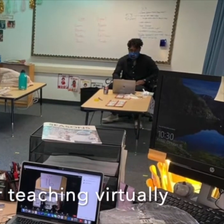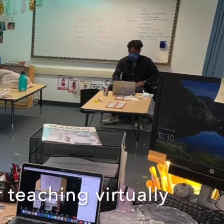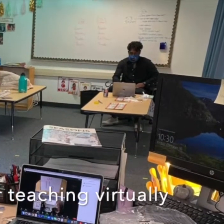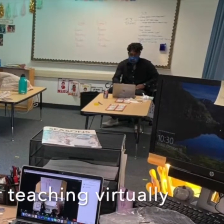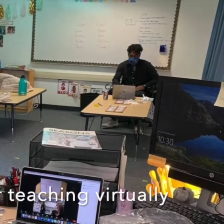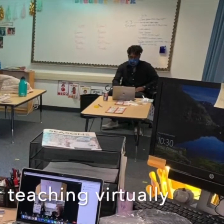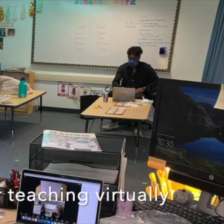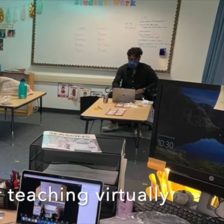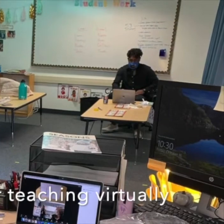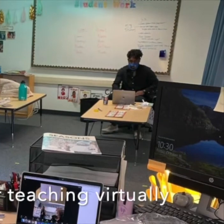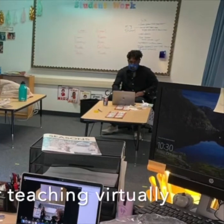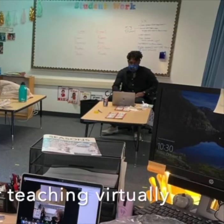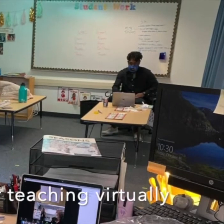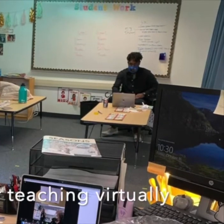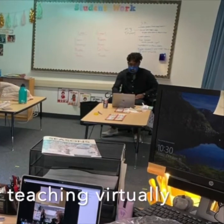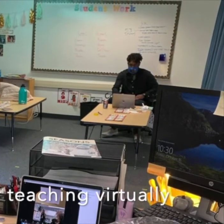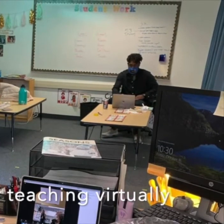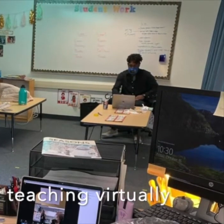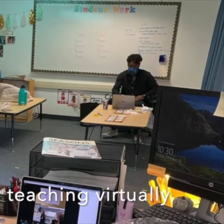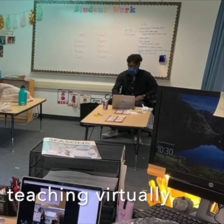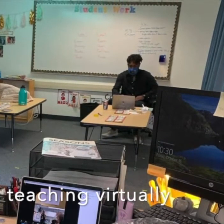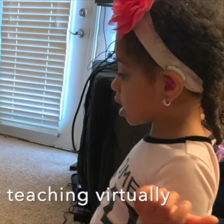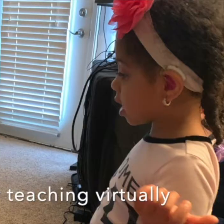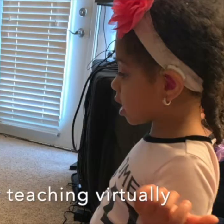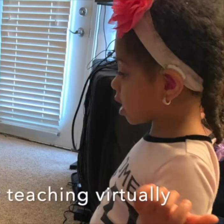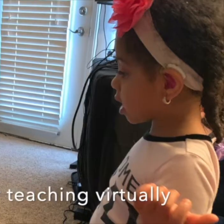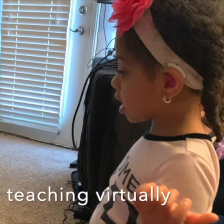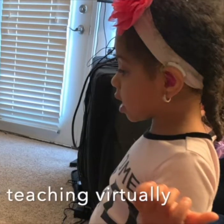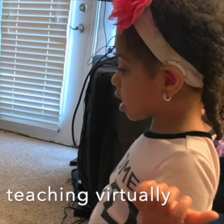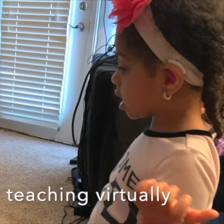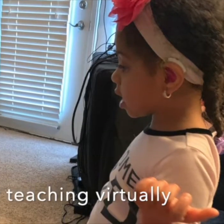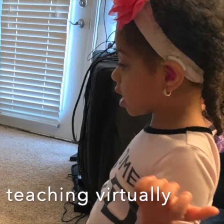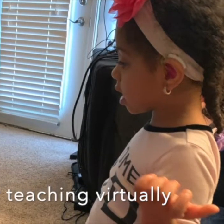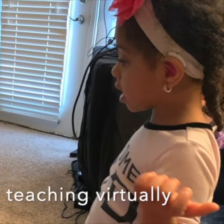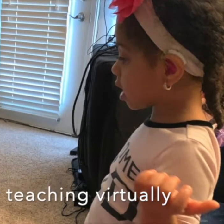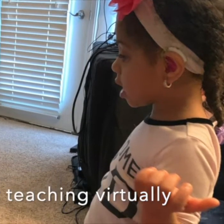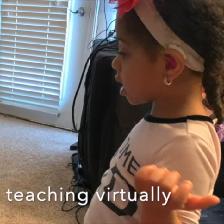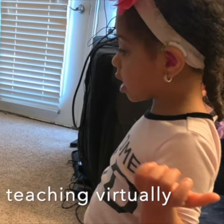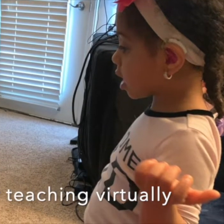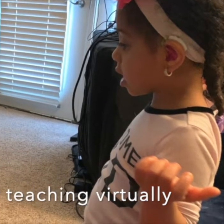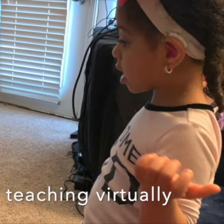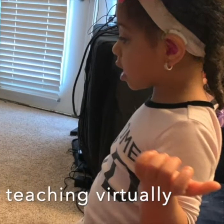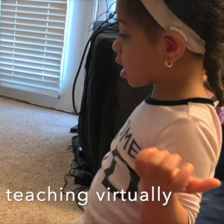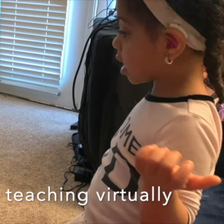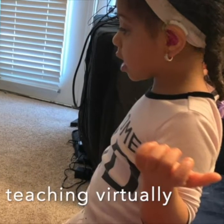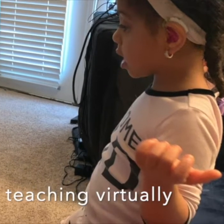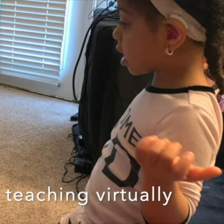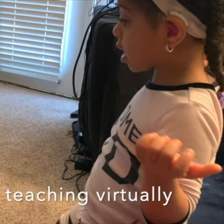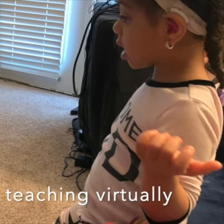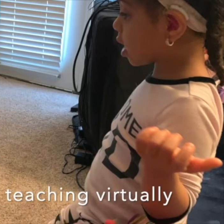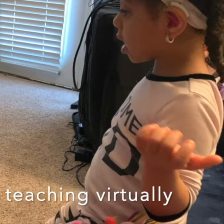distanced with their laptops open a child with braids pink hearing aids and a white headband